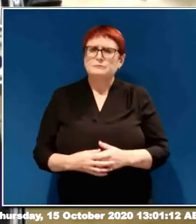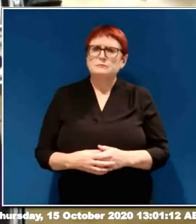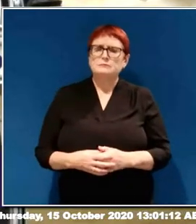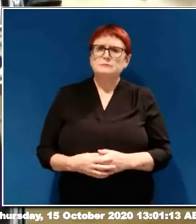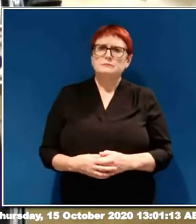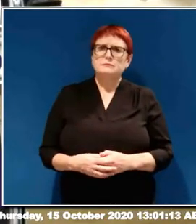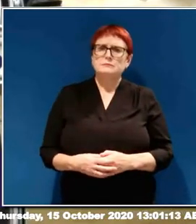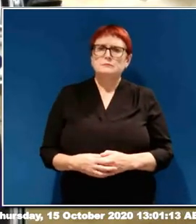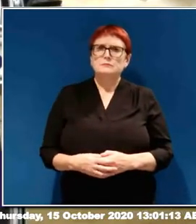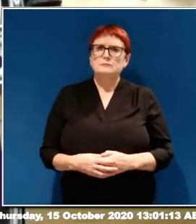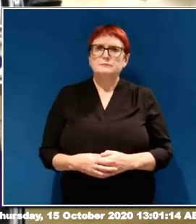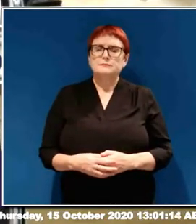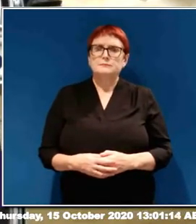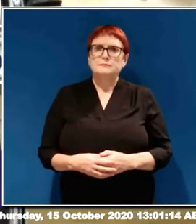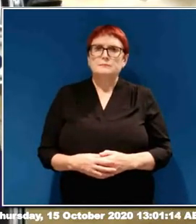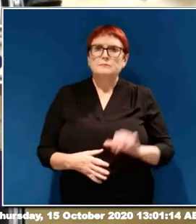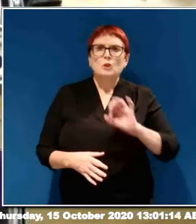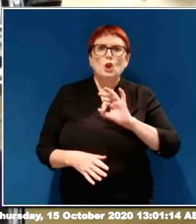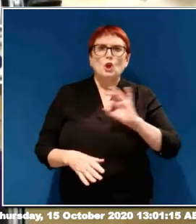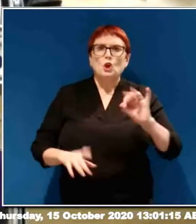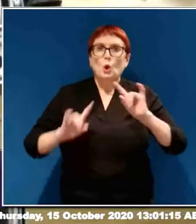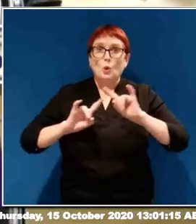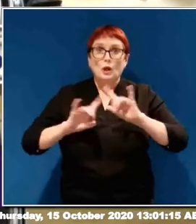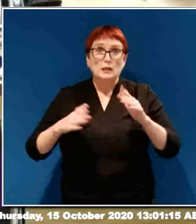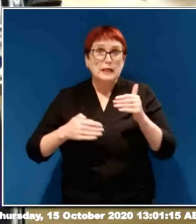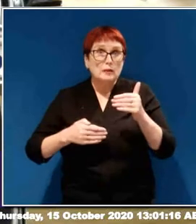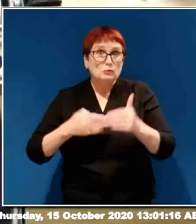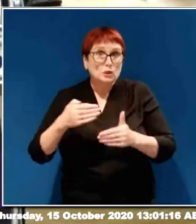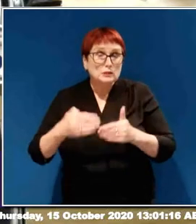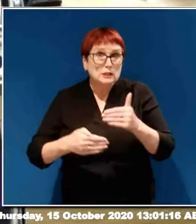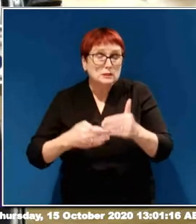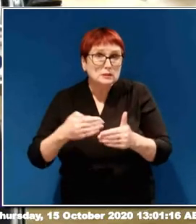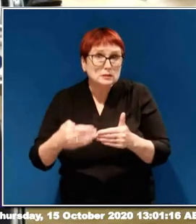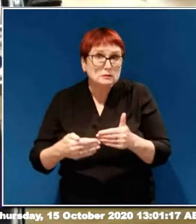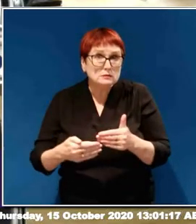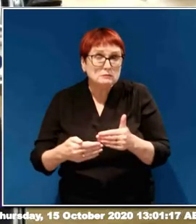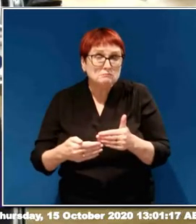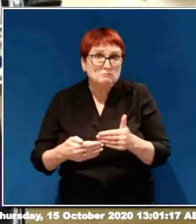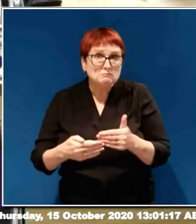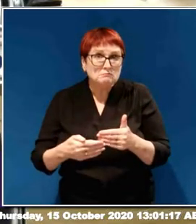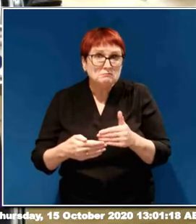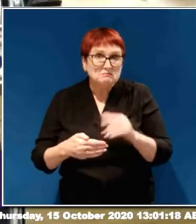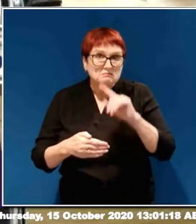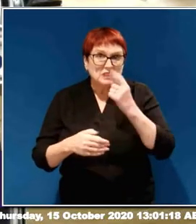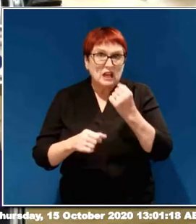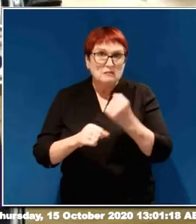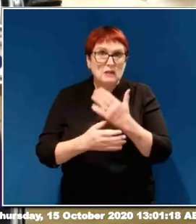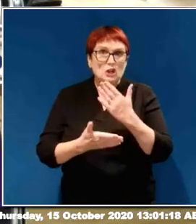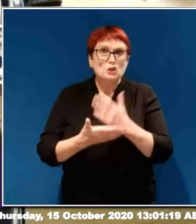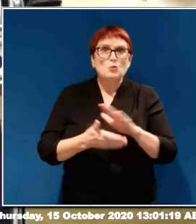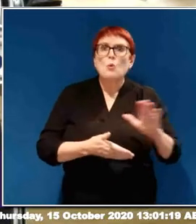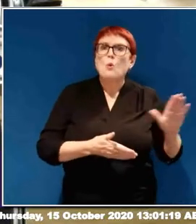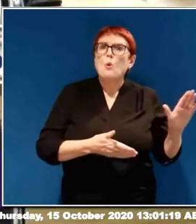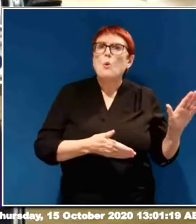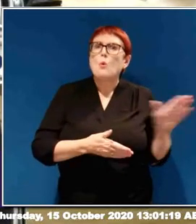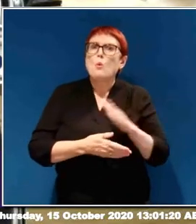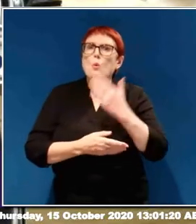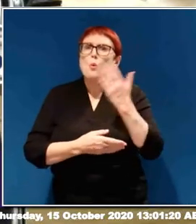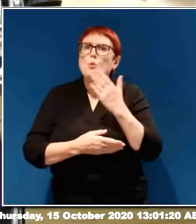processes to ensure consistency of implementation of adjustments in Queensland schools?